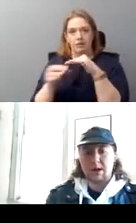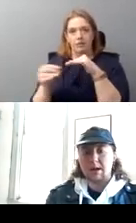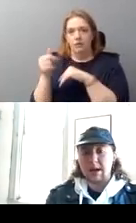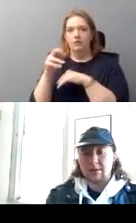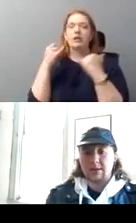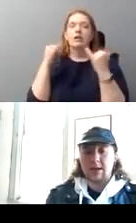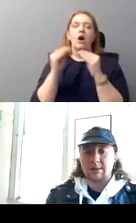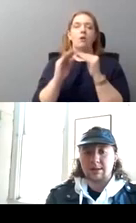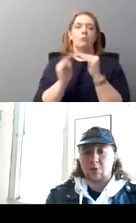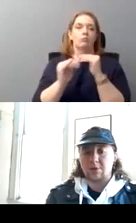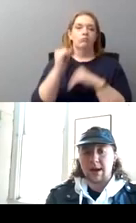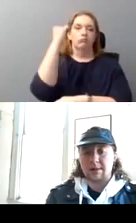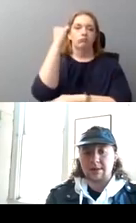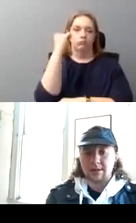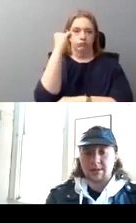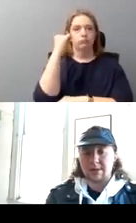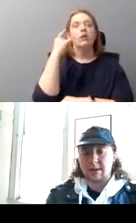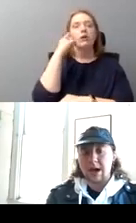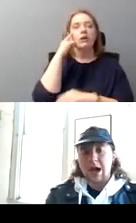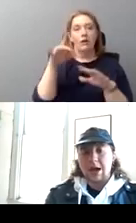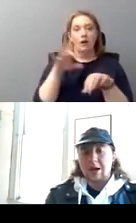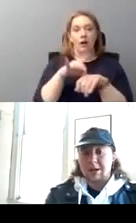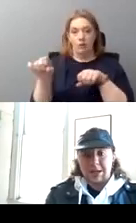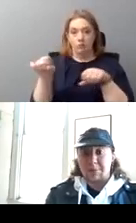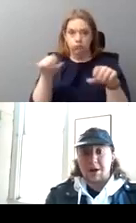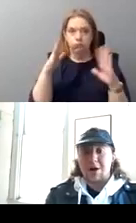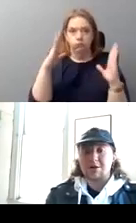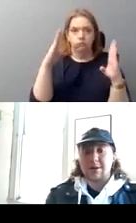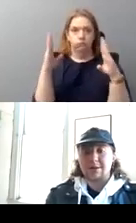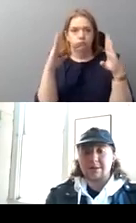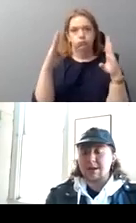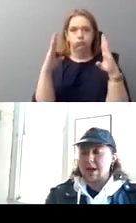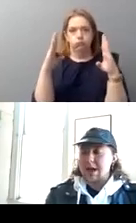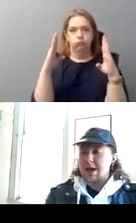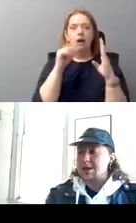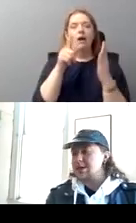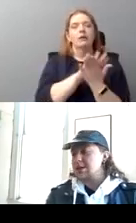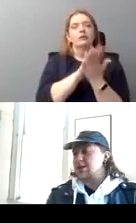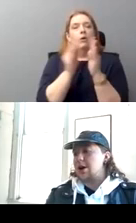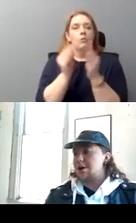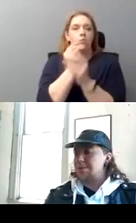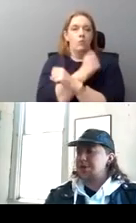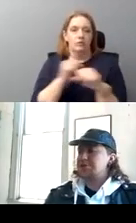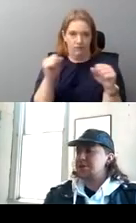and help enhance the homes capacity to be a contemporary art space. And in here you see